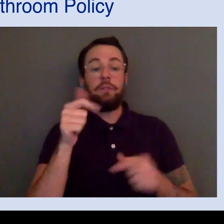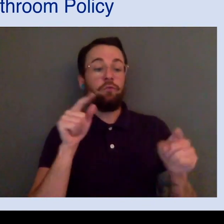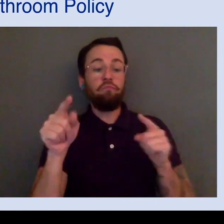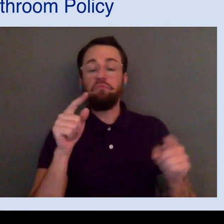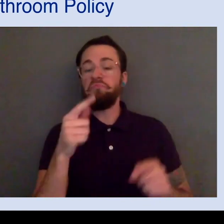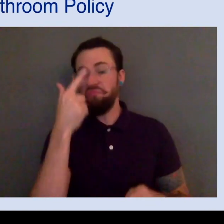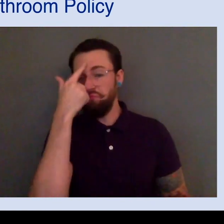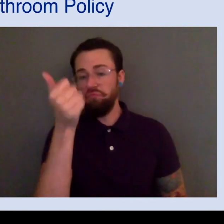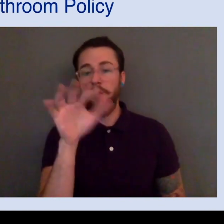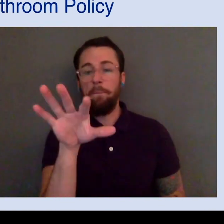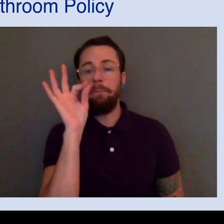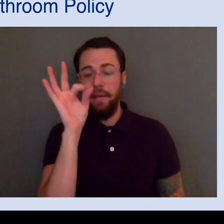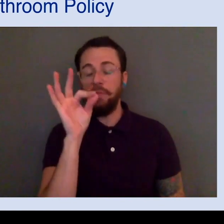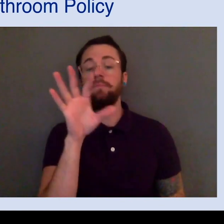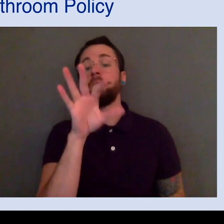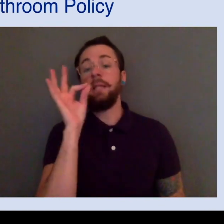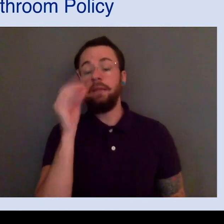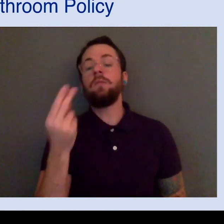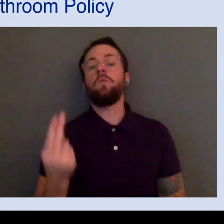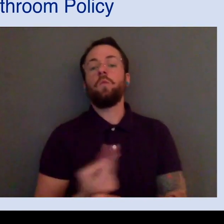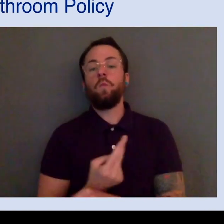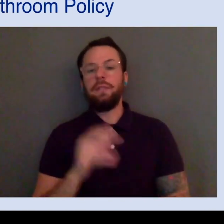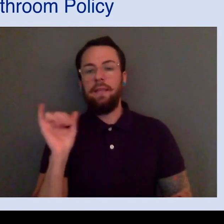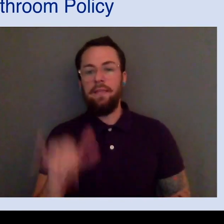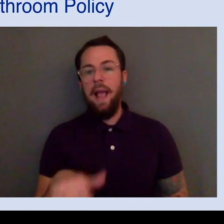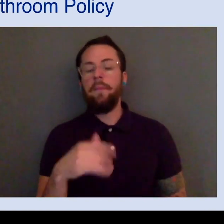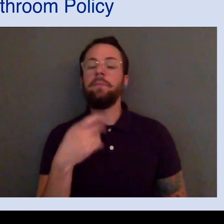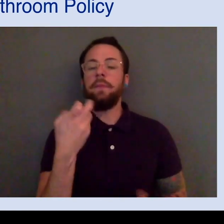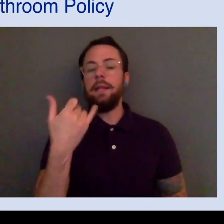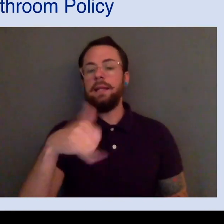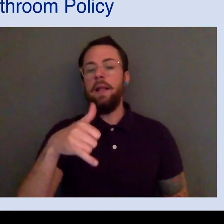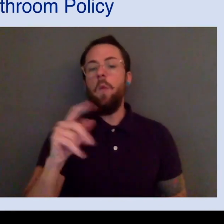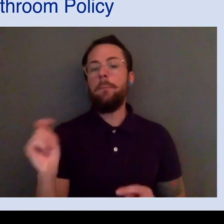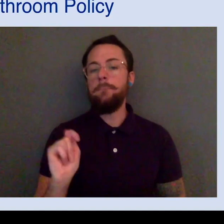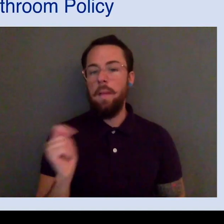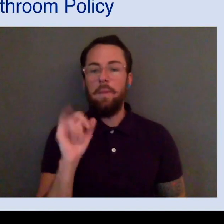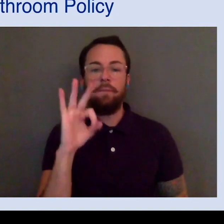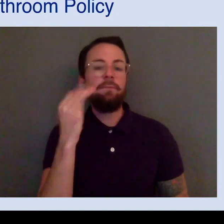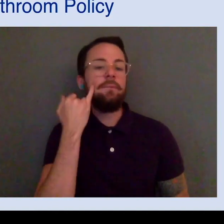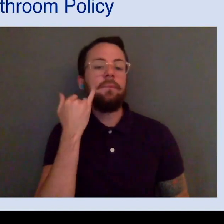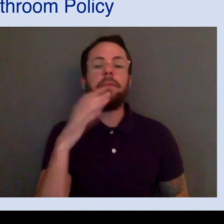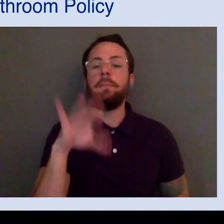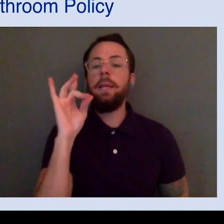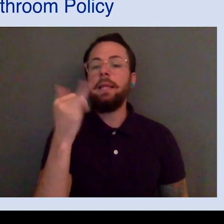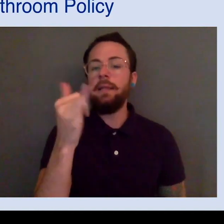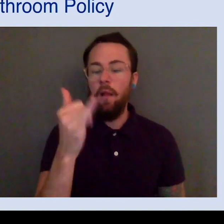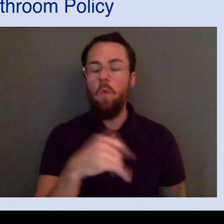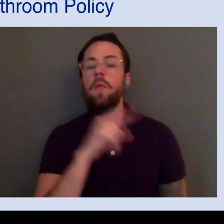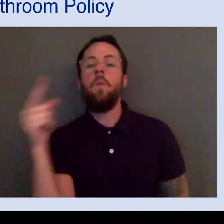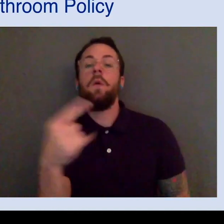They head to the hallway and they see a blue tag and a yellow tag. The they take which ever they want. It doesn't matter.